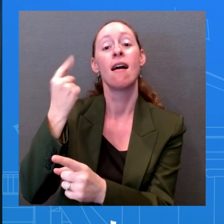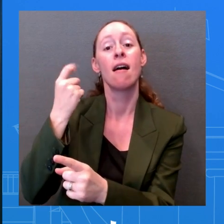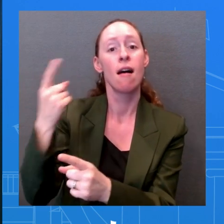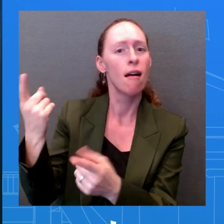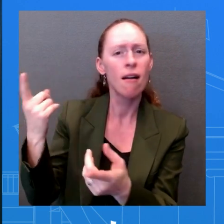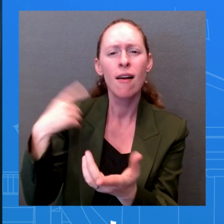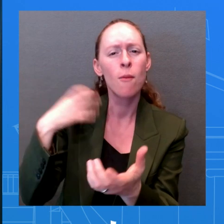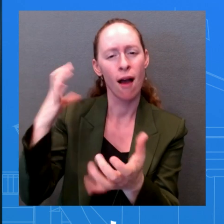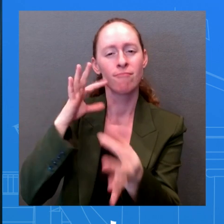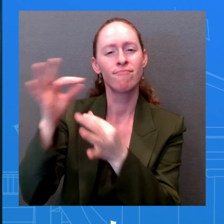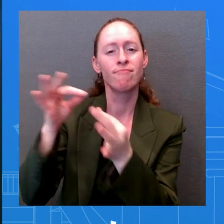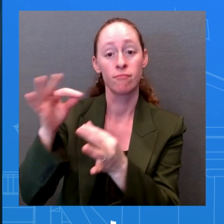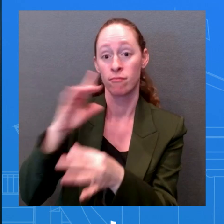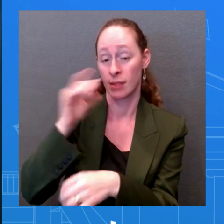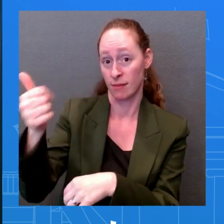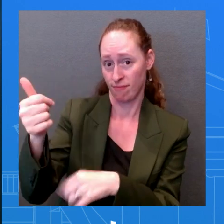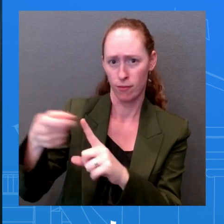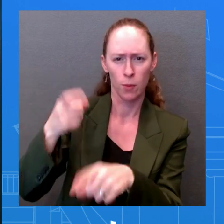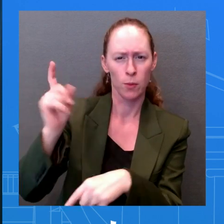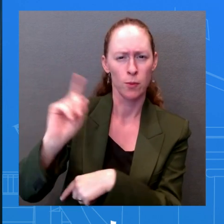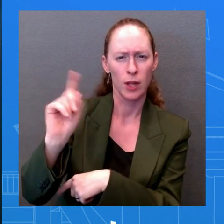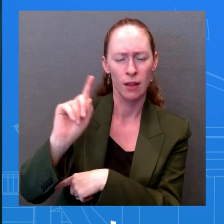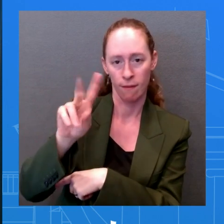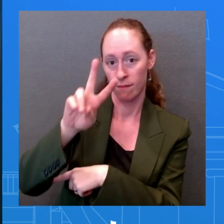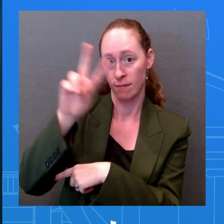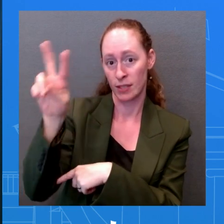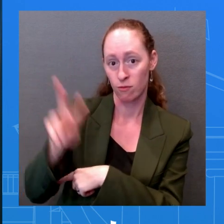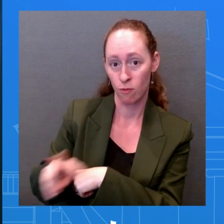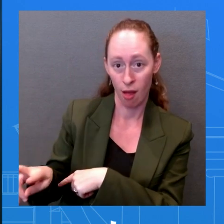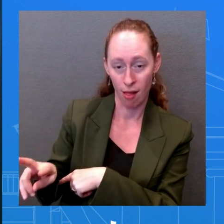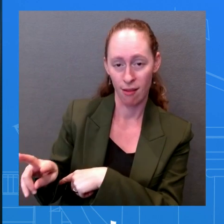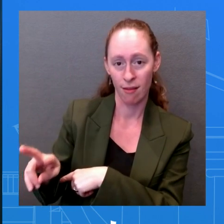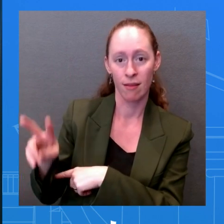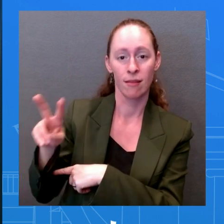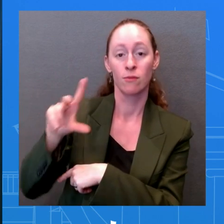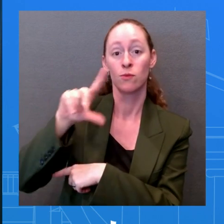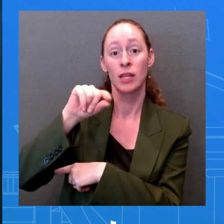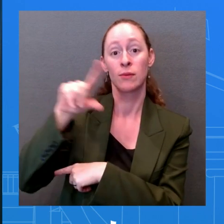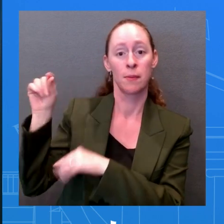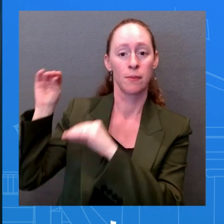while working on the Biden campaign in Florida. And we are very, very lucky